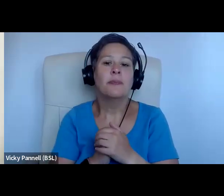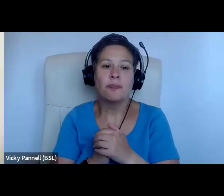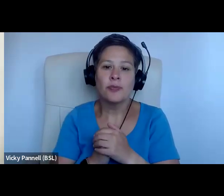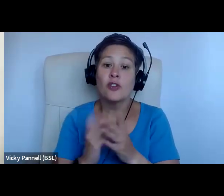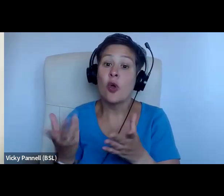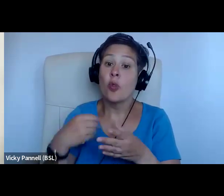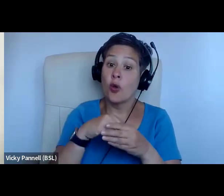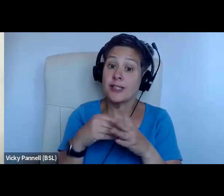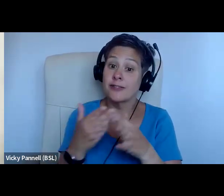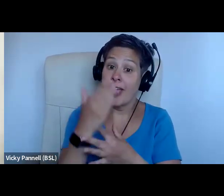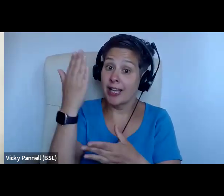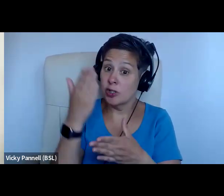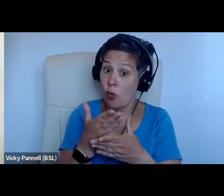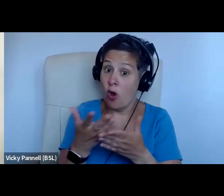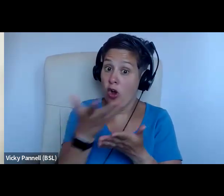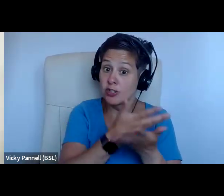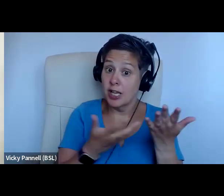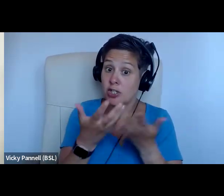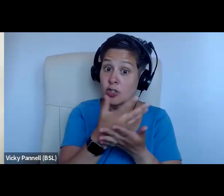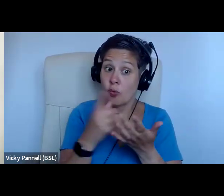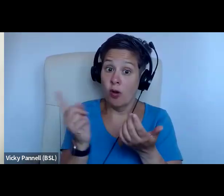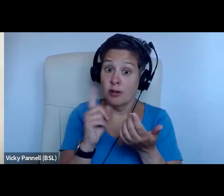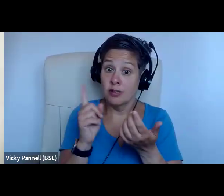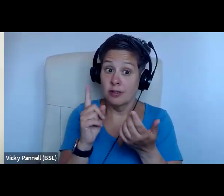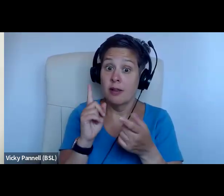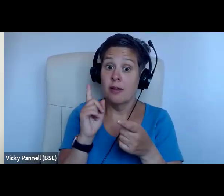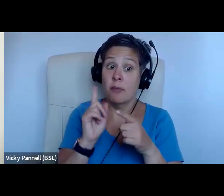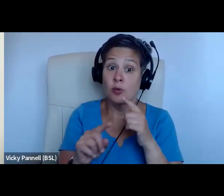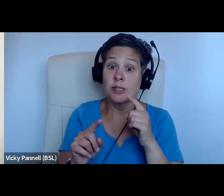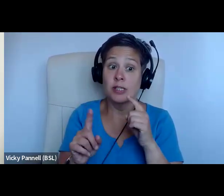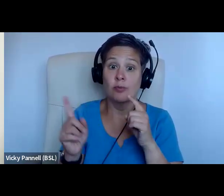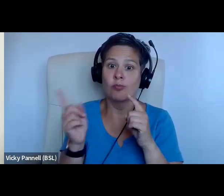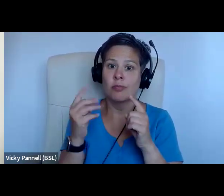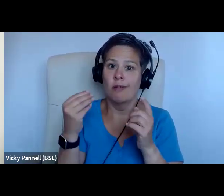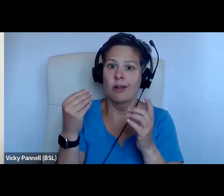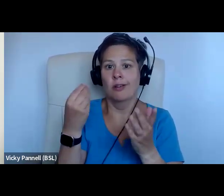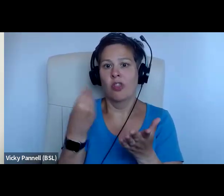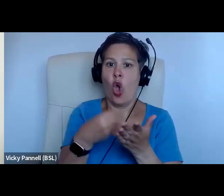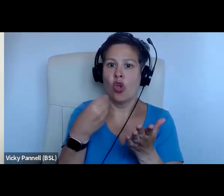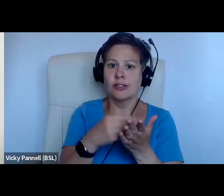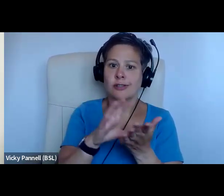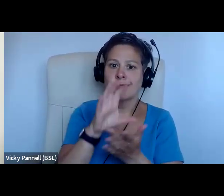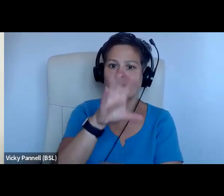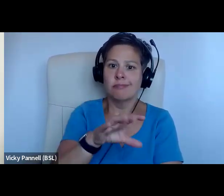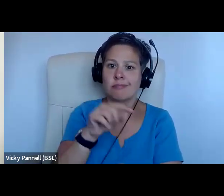For every program like Access to Work, it's helpful to think, what does it do for the people it helps,